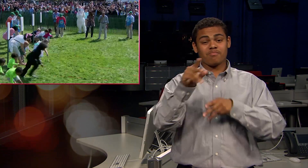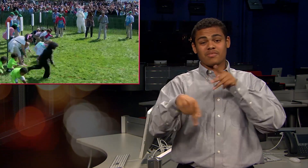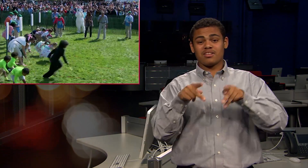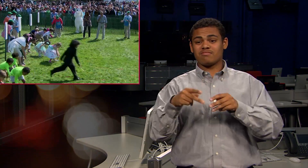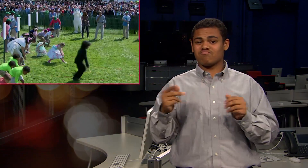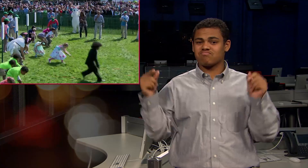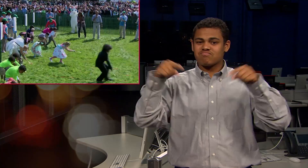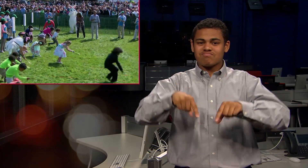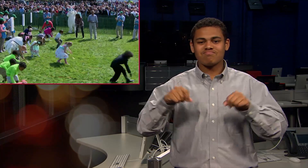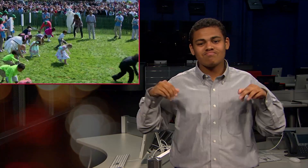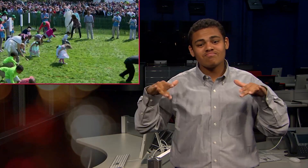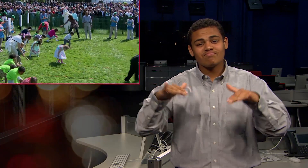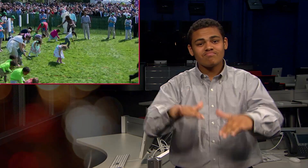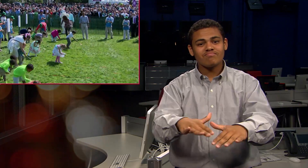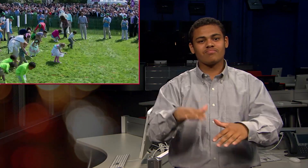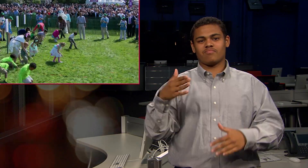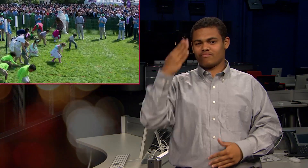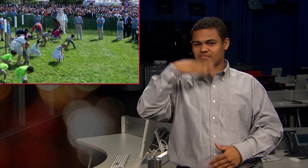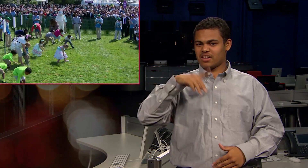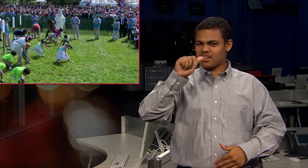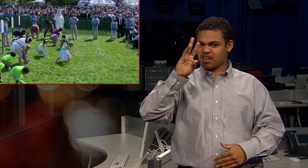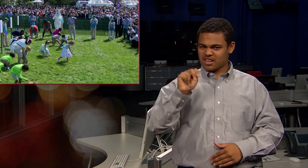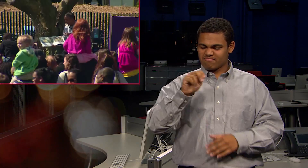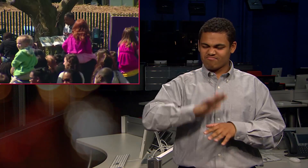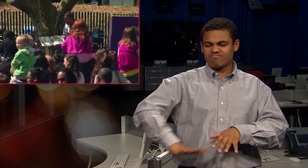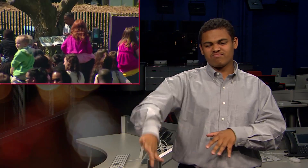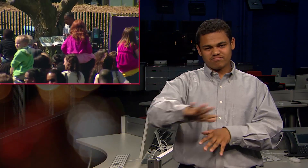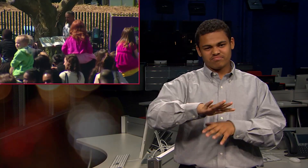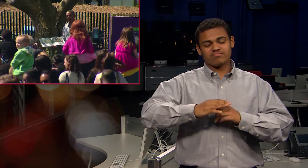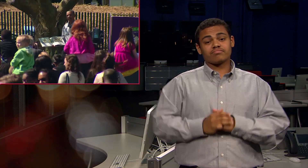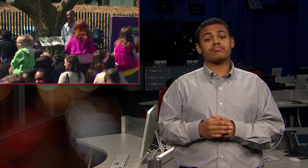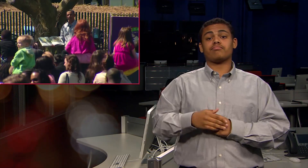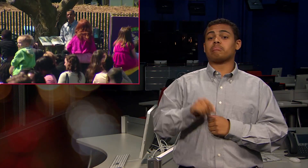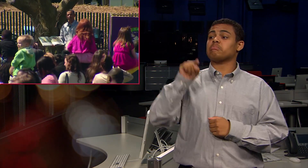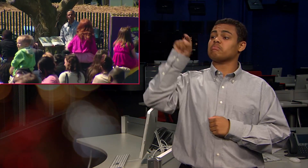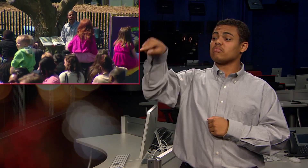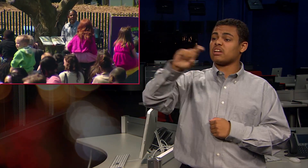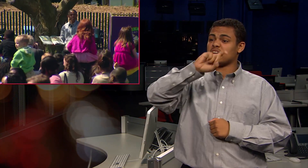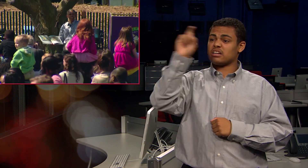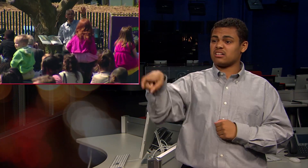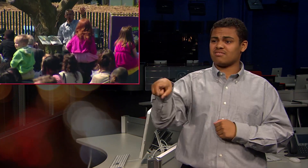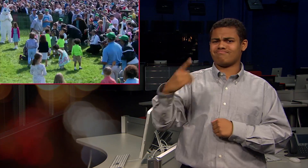30-THOUSAND PEOPLE GATHERED ON THE FRONT LAWN. AND IN TEXAS ONE CHURCH DECIDED TO TAKE A